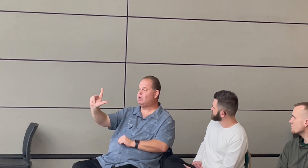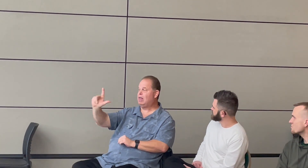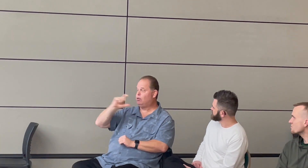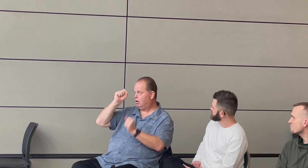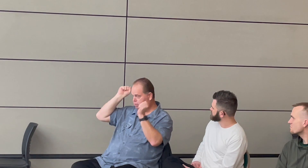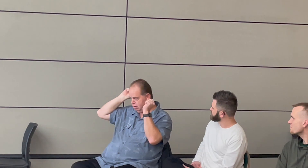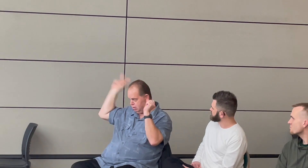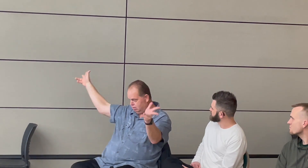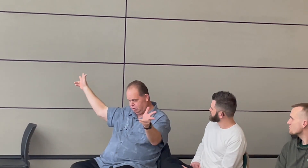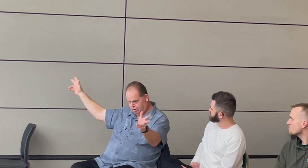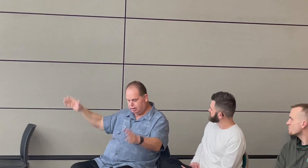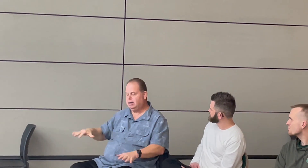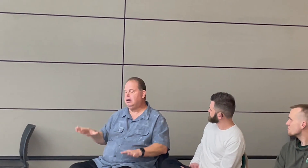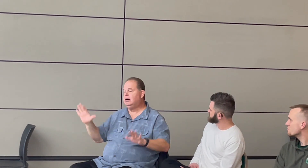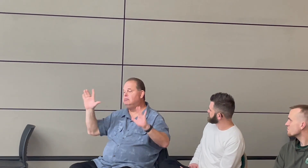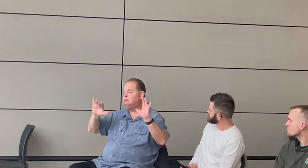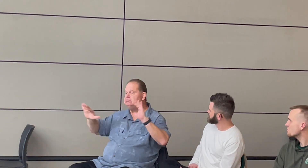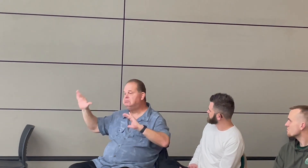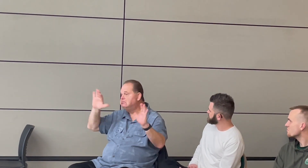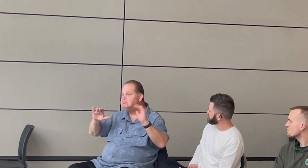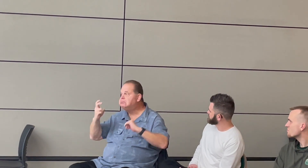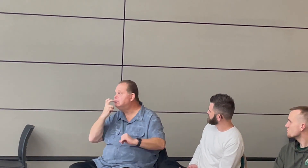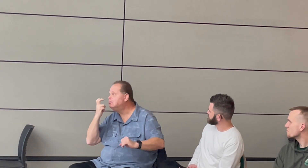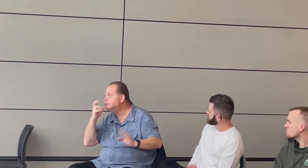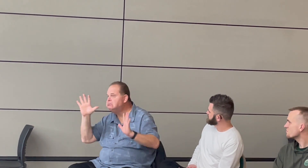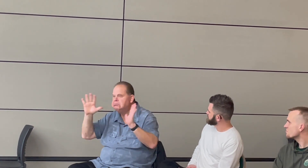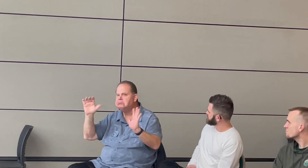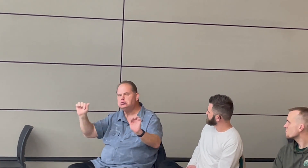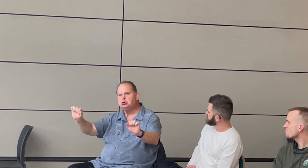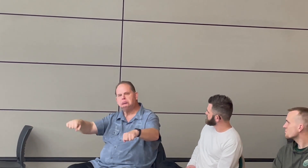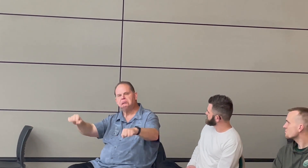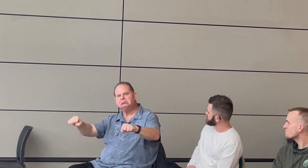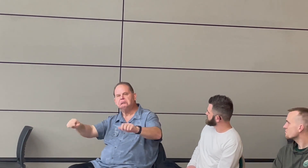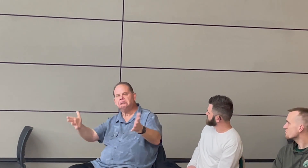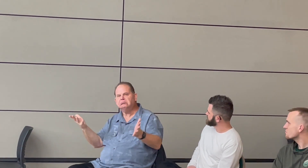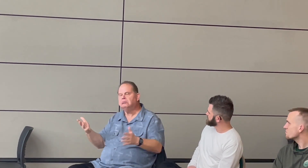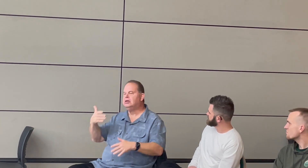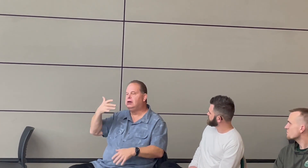wasn't great at it but it worked so as I said I got rid of my hearing AG at 23 I was still